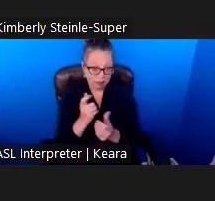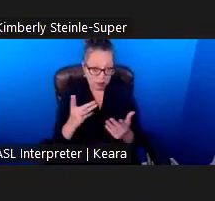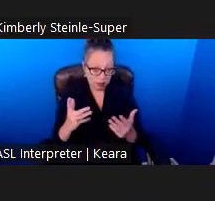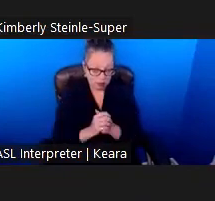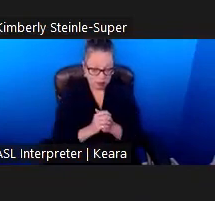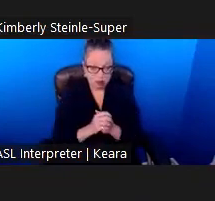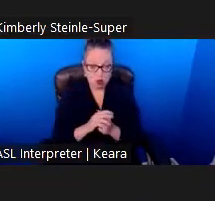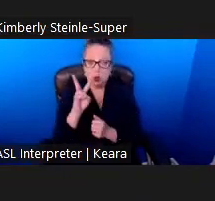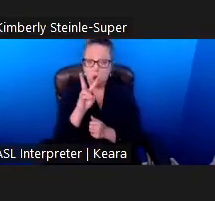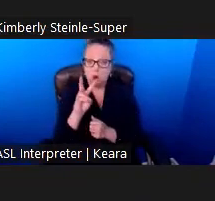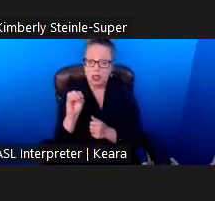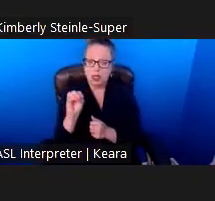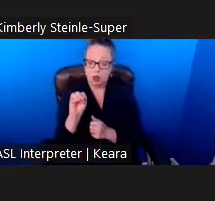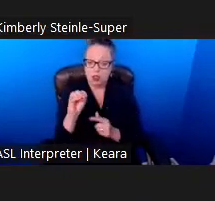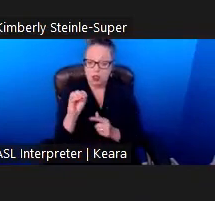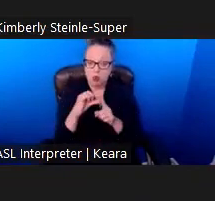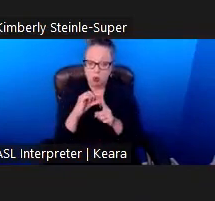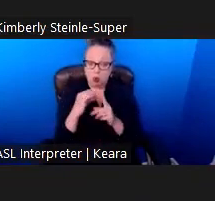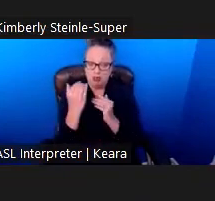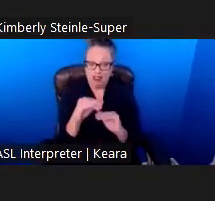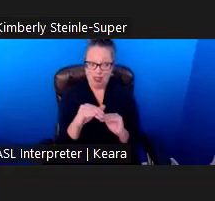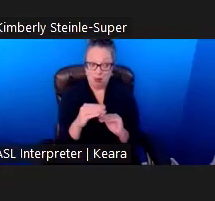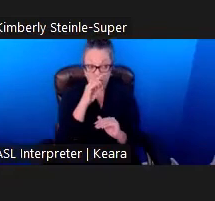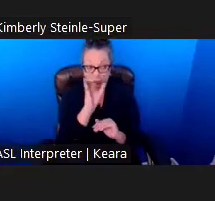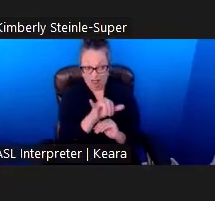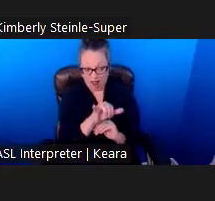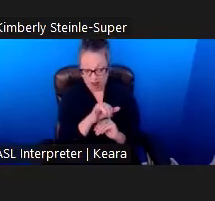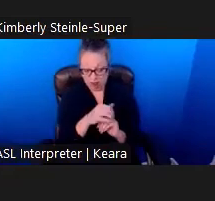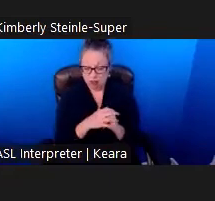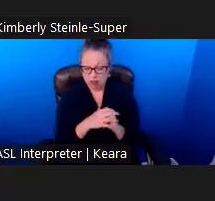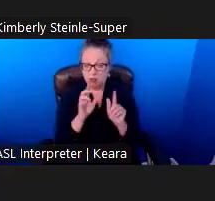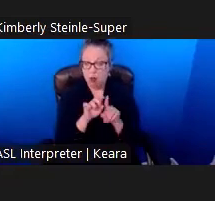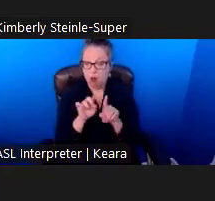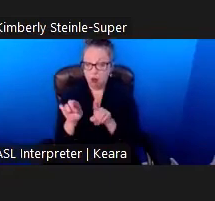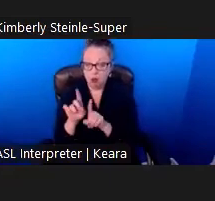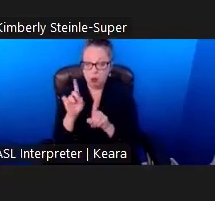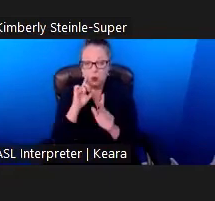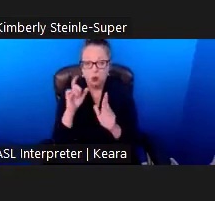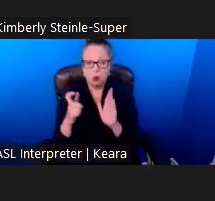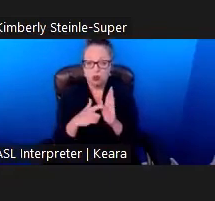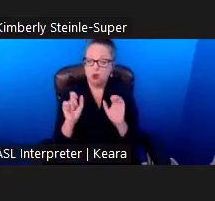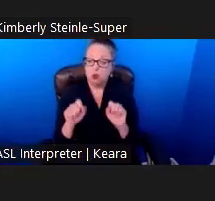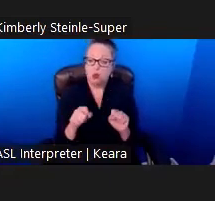limit on this field. Also, please note that you can either copy and paste or type directly